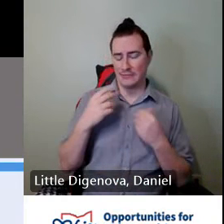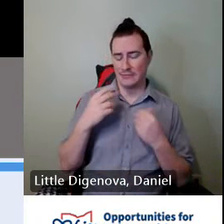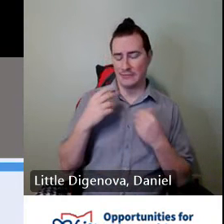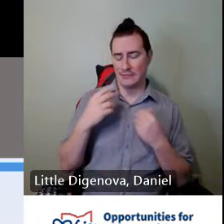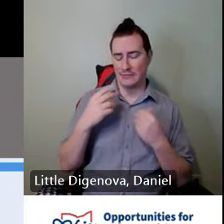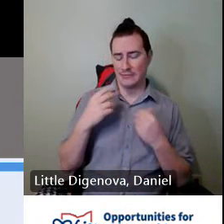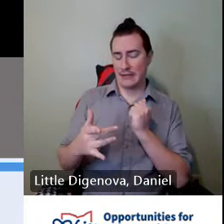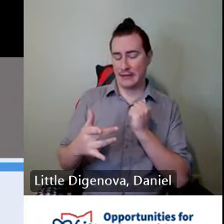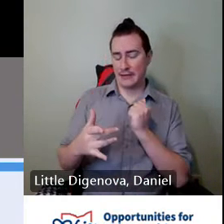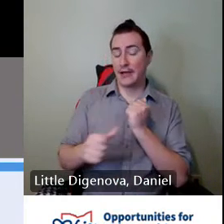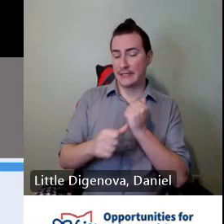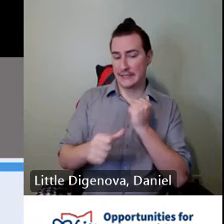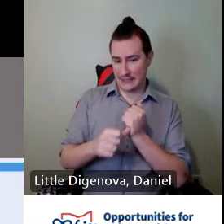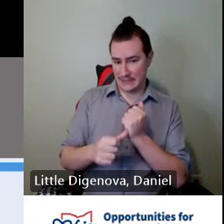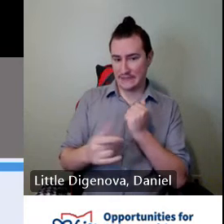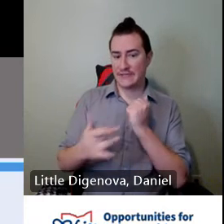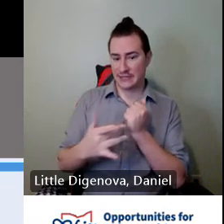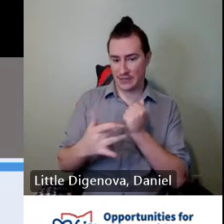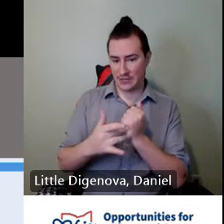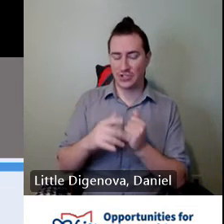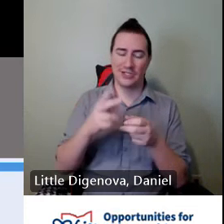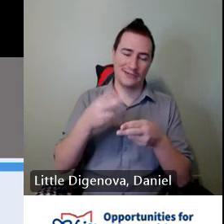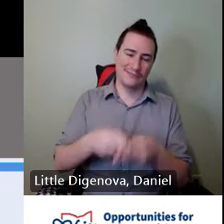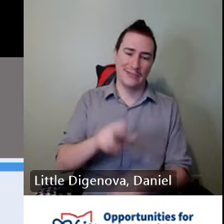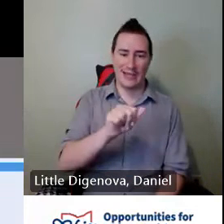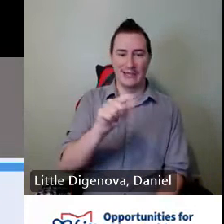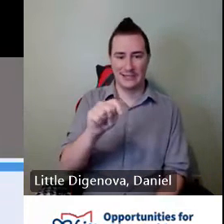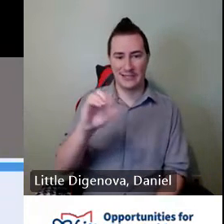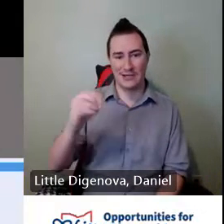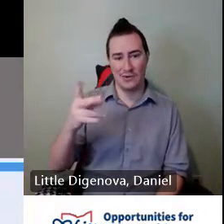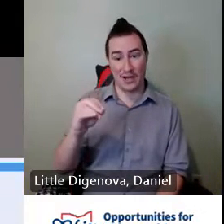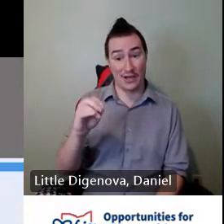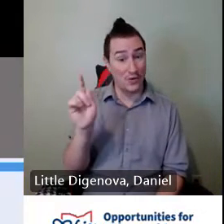Ohio, housed at The Ohio State University, and OCALI, which is